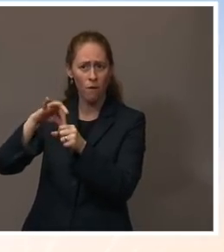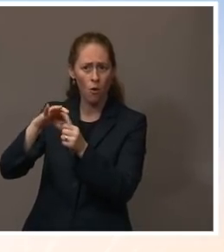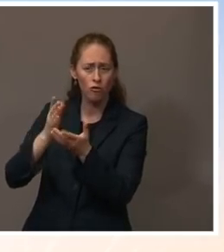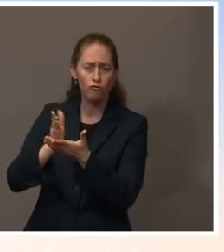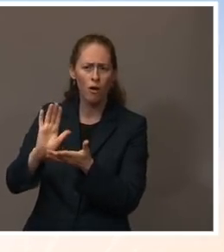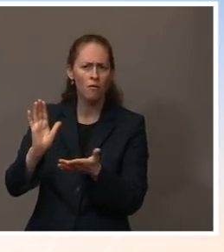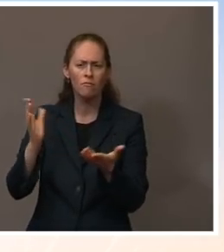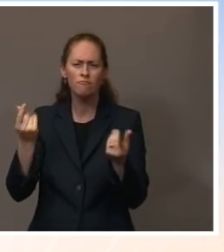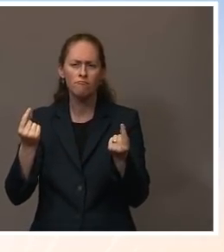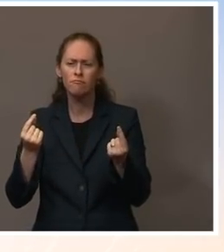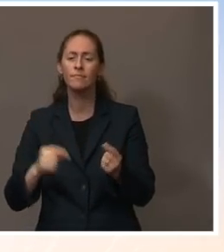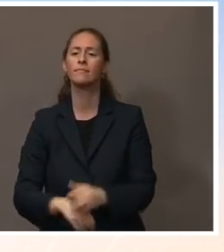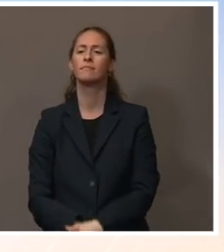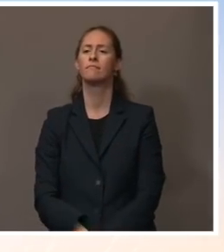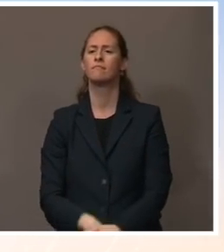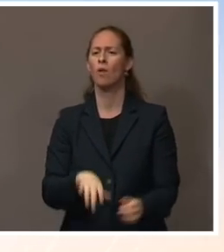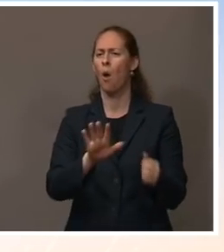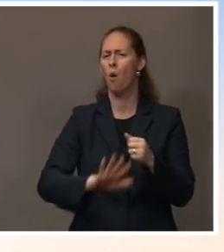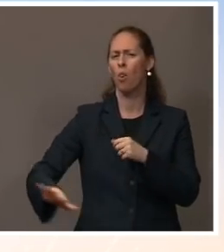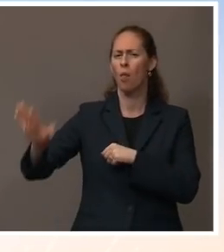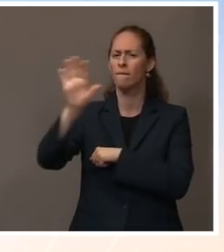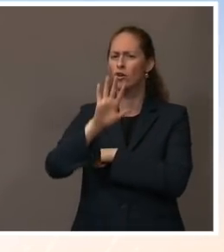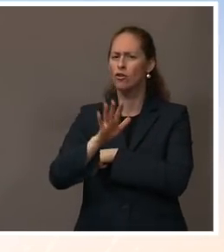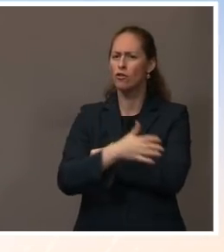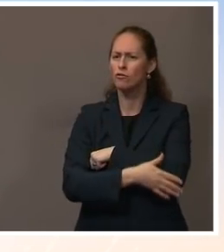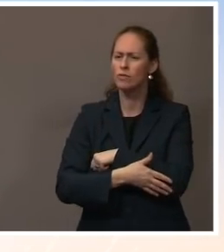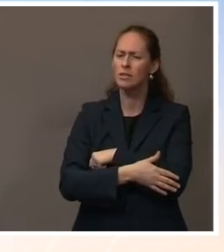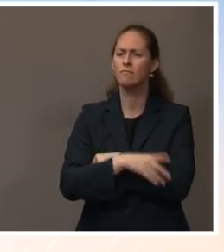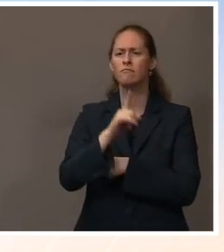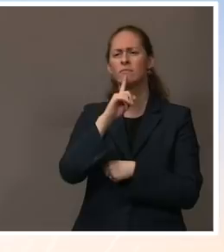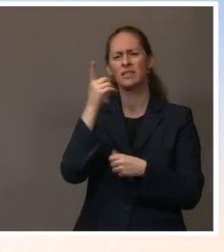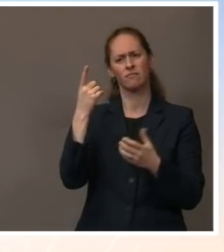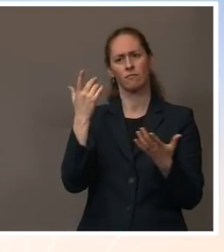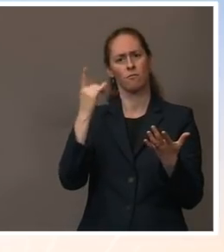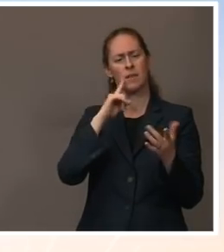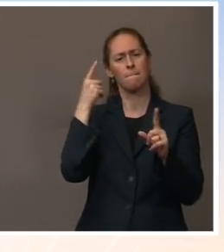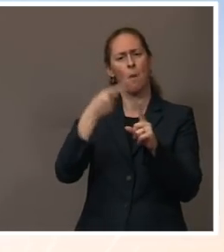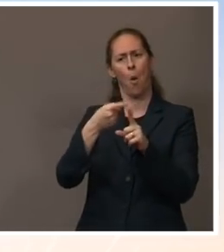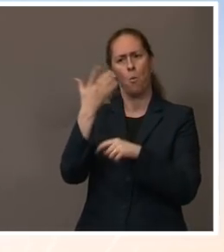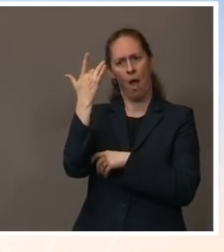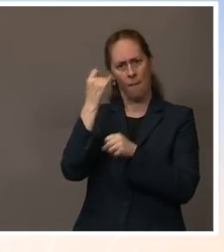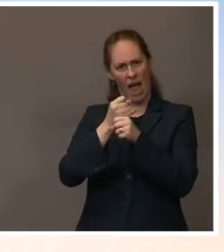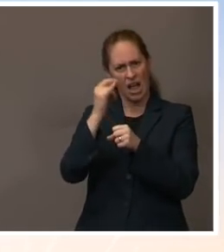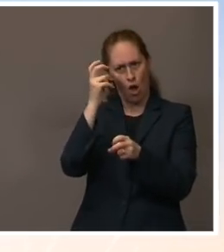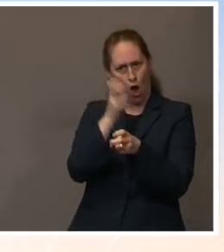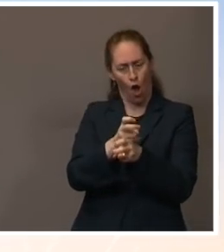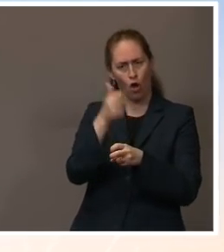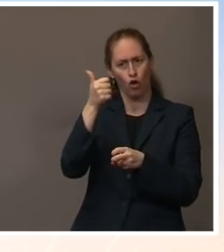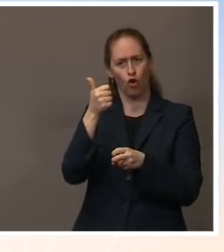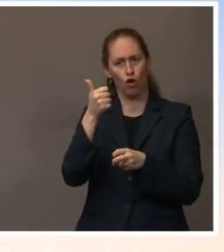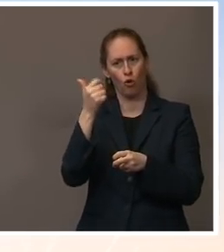Why would anyone want to make it more difficult to vote? Why wouldn't we want to make it more accessible? What are they so afraid of?